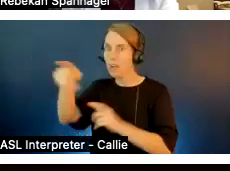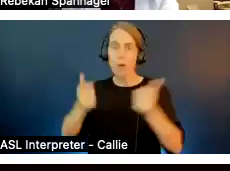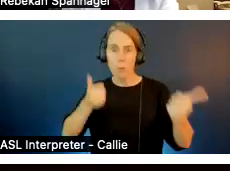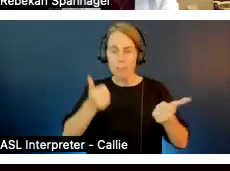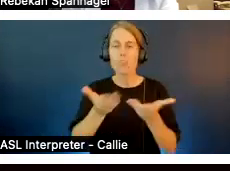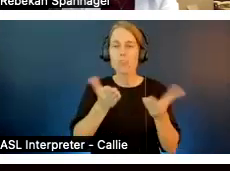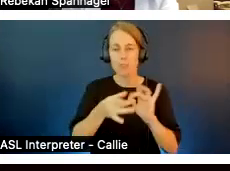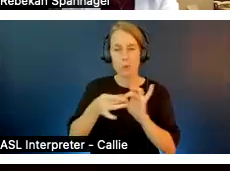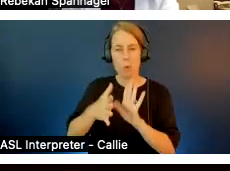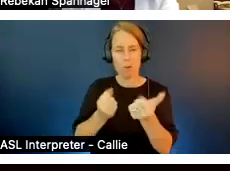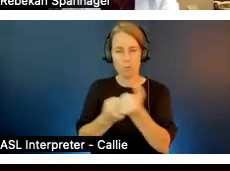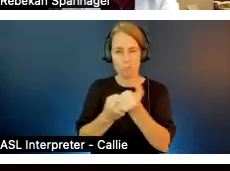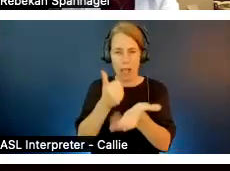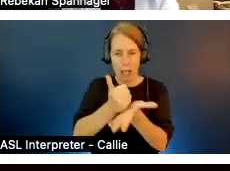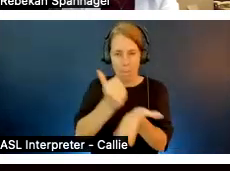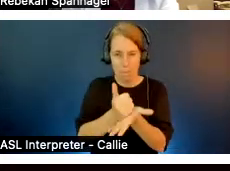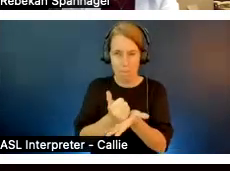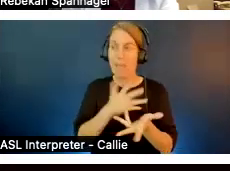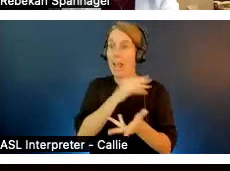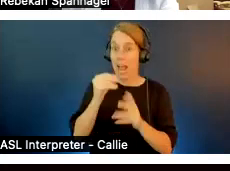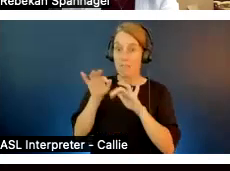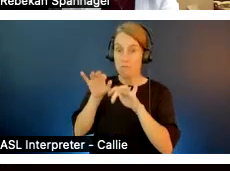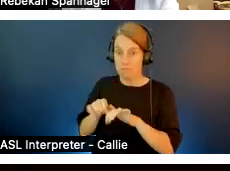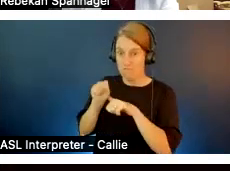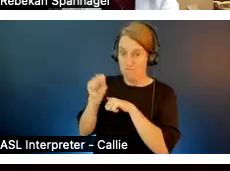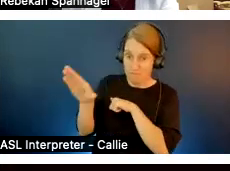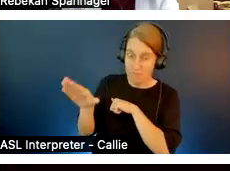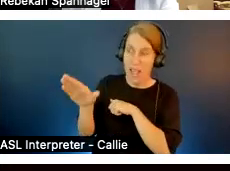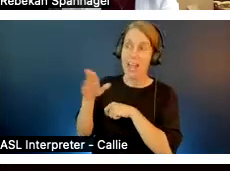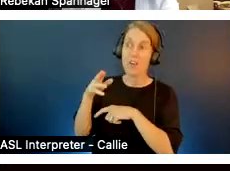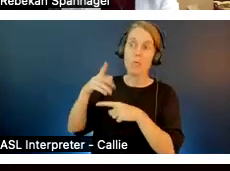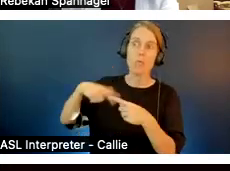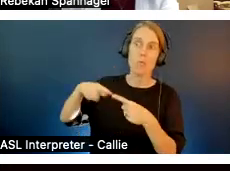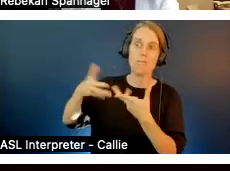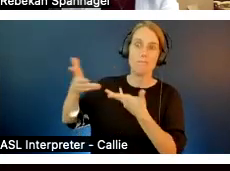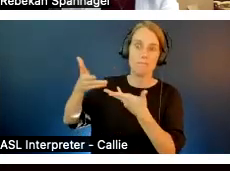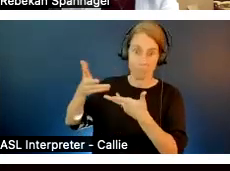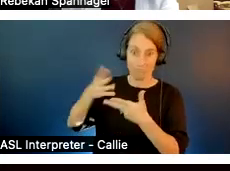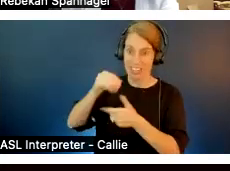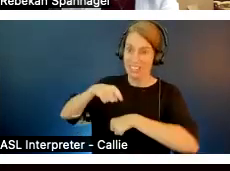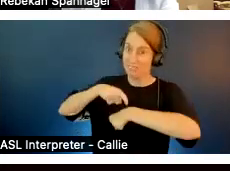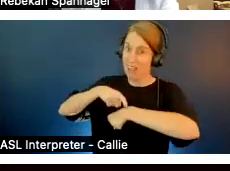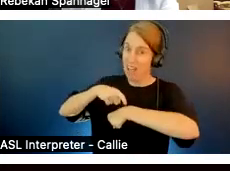the time periods for those appeals and it's really really important that you be prepared to